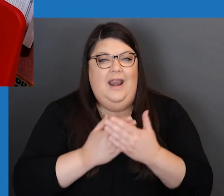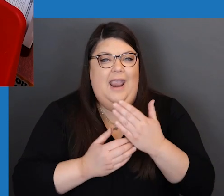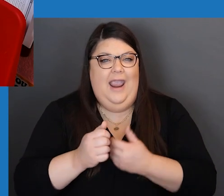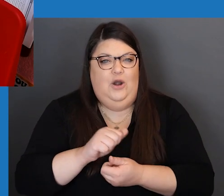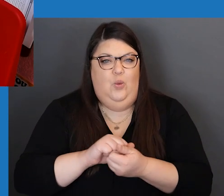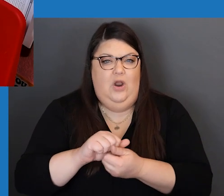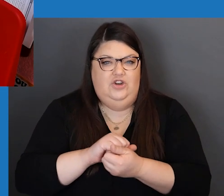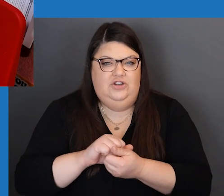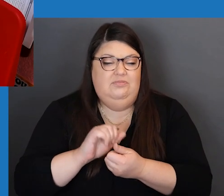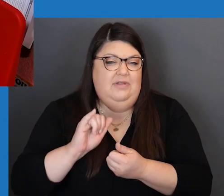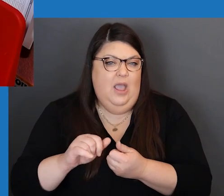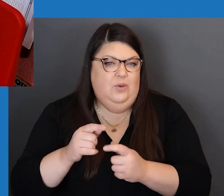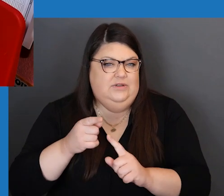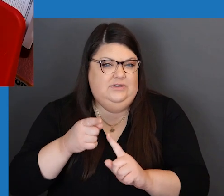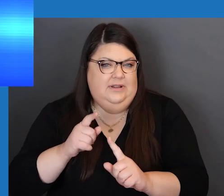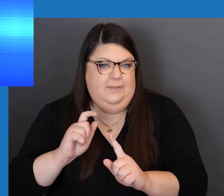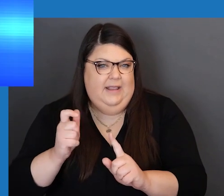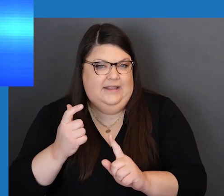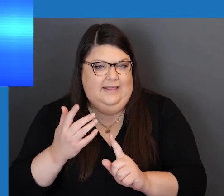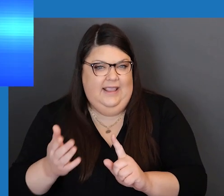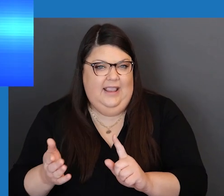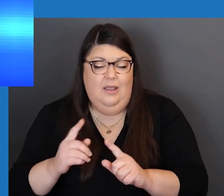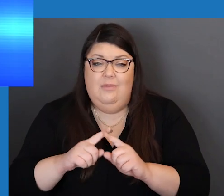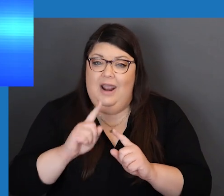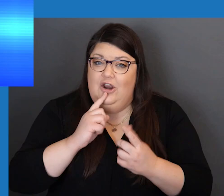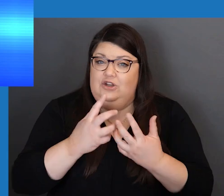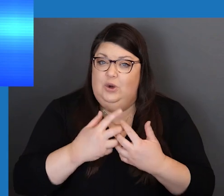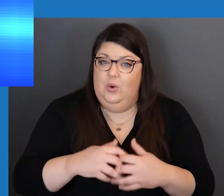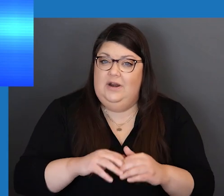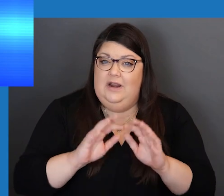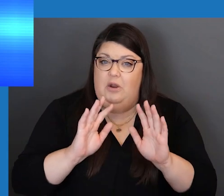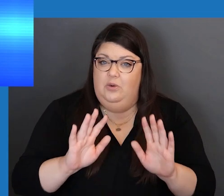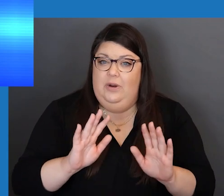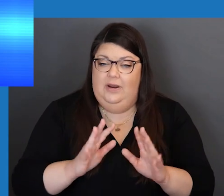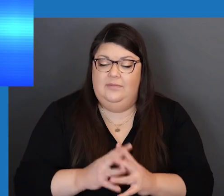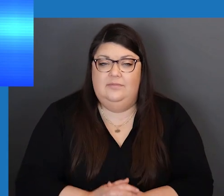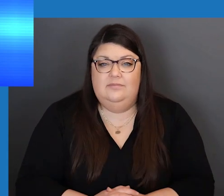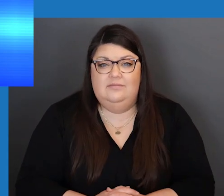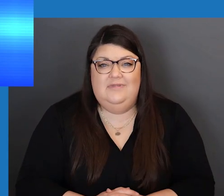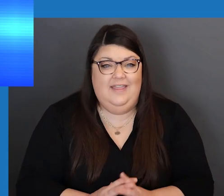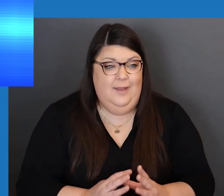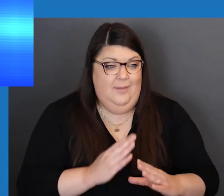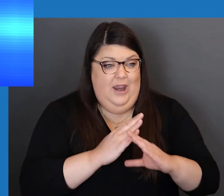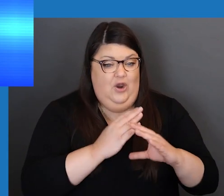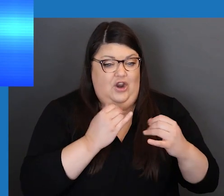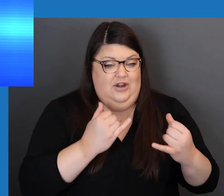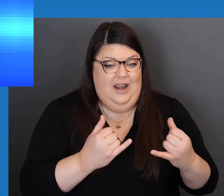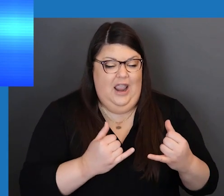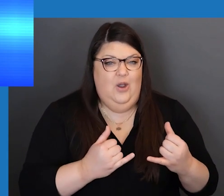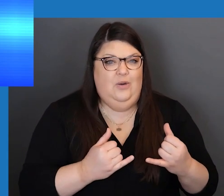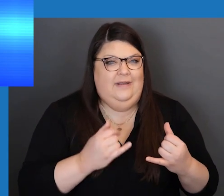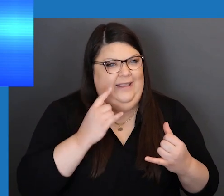That was our biggest thing, but it actually worked out really good. Our barrier now is, I think we have to change the changing table,